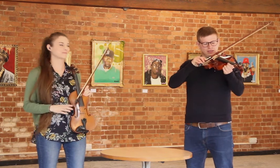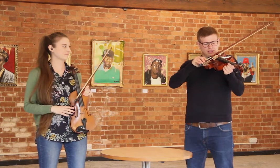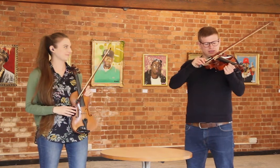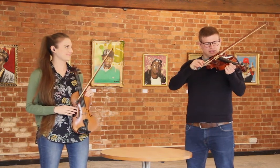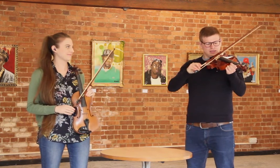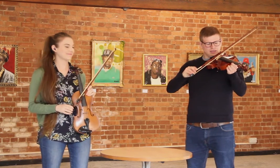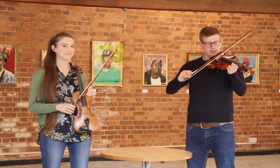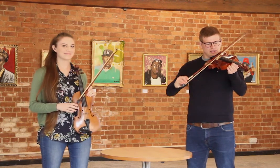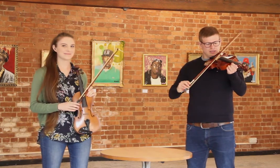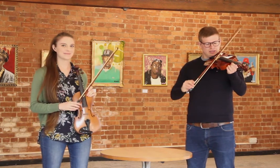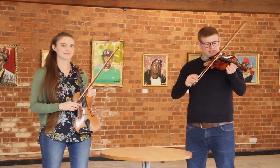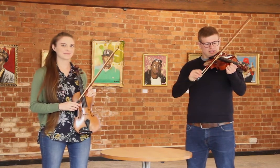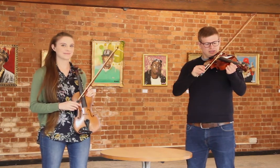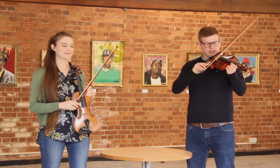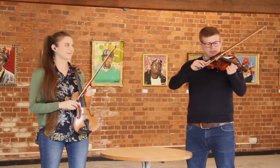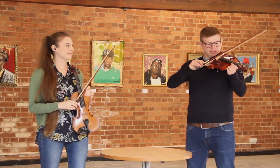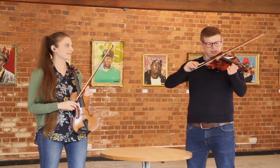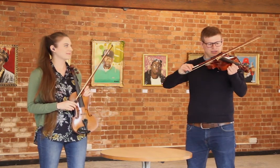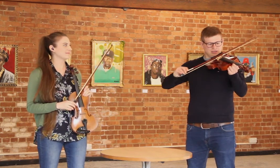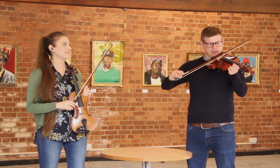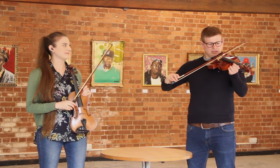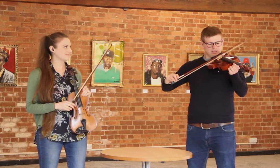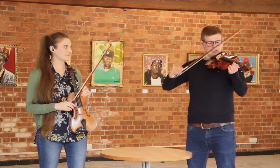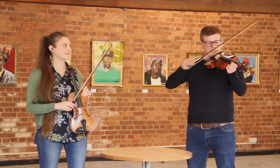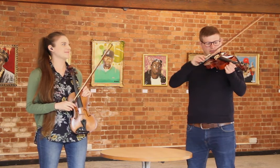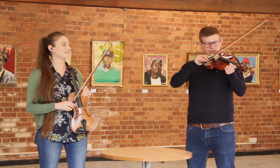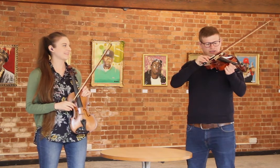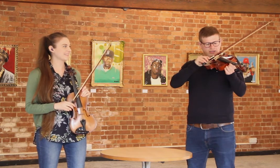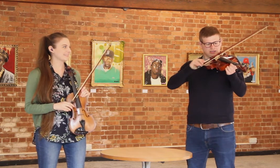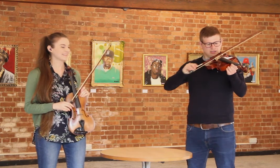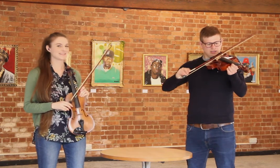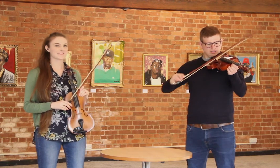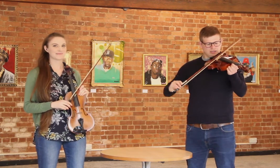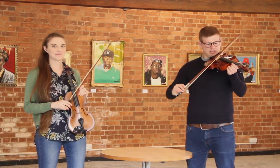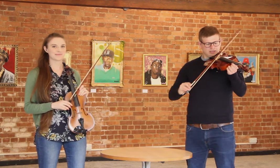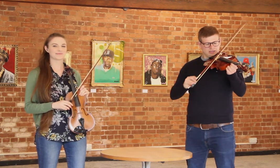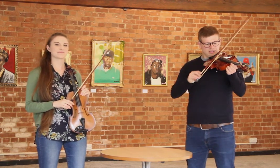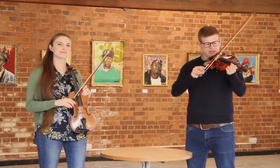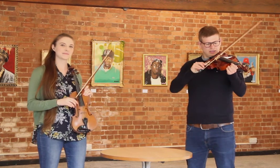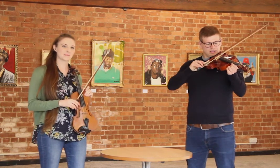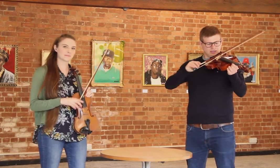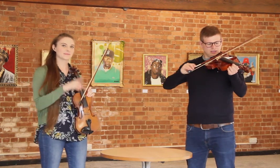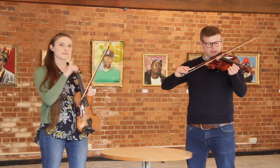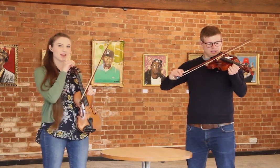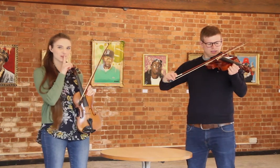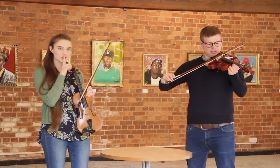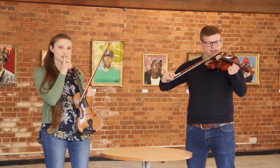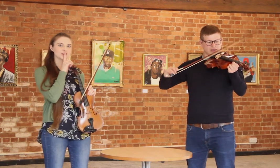SEAN PLAYS D, A, D, sh!, D, A, D, Sh!